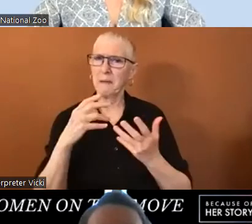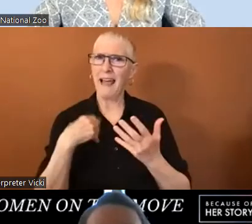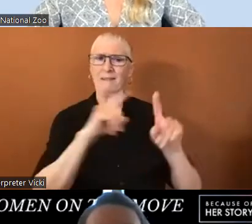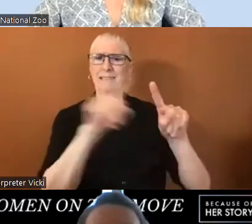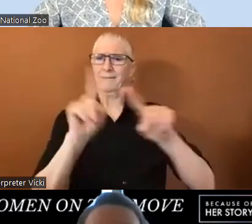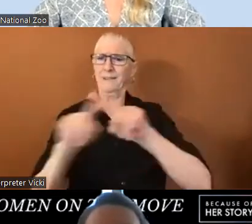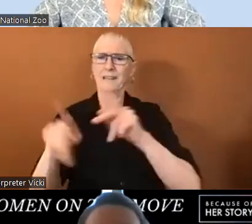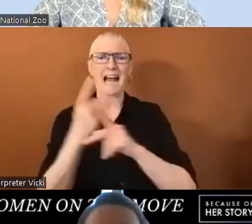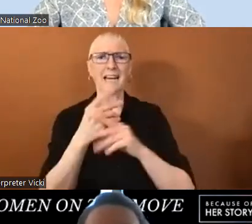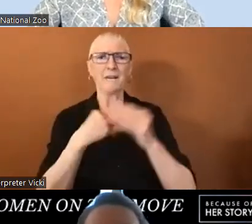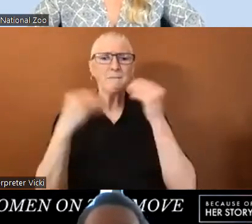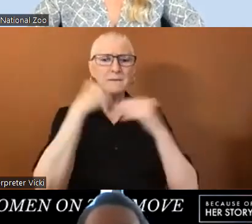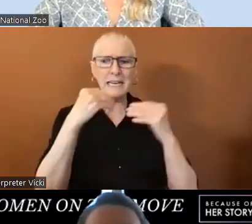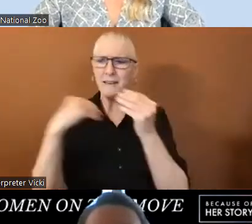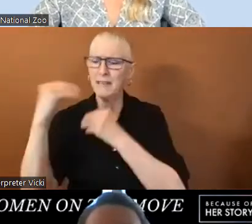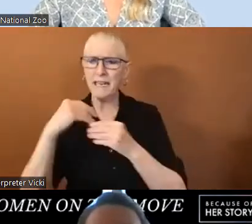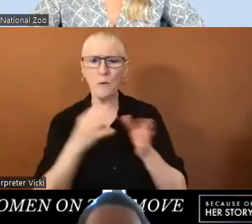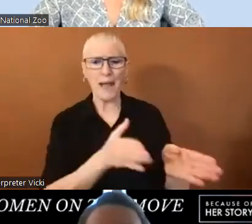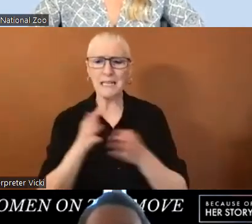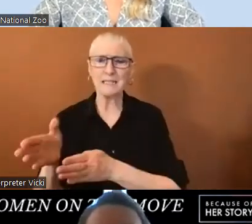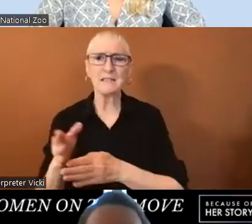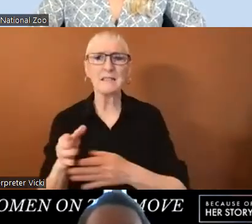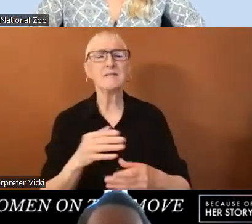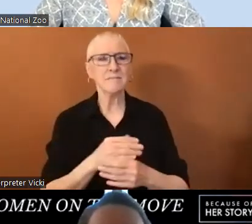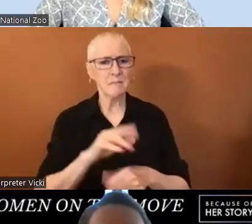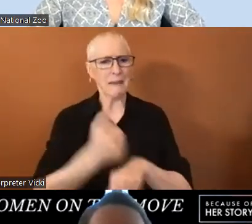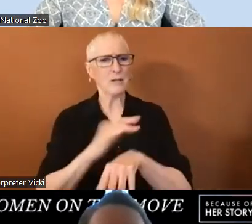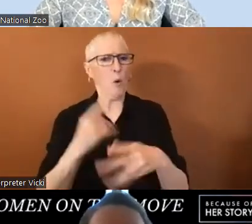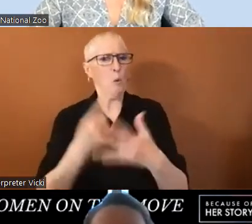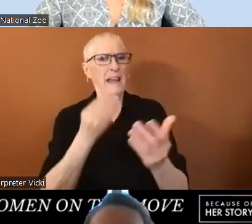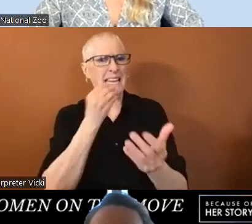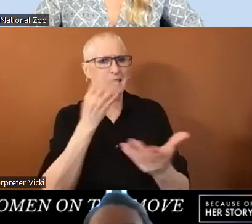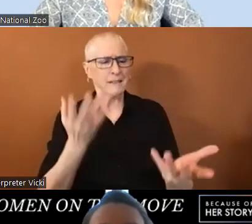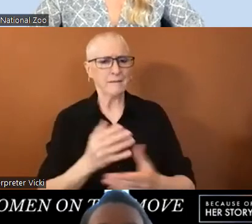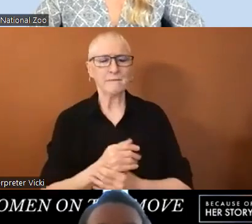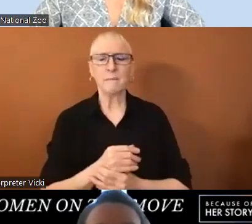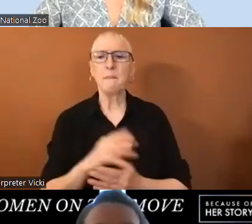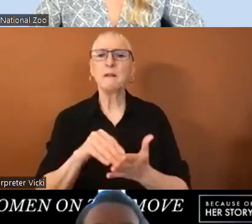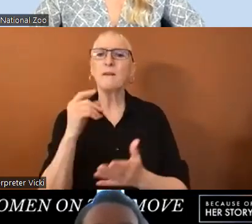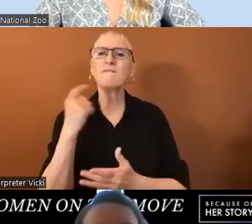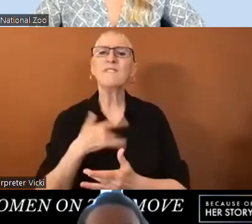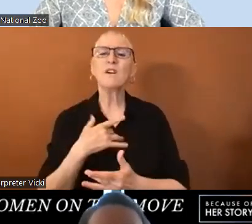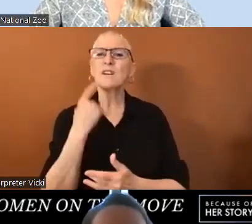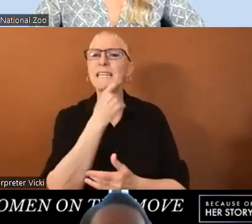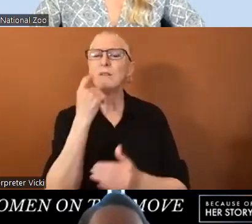feeding strategies based on their prey. So students, feel your teeth with your tongue. Are they hard?